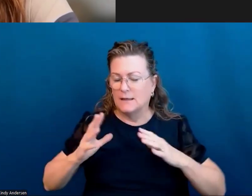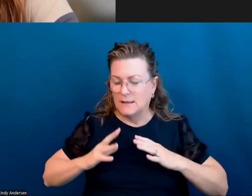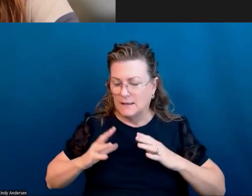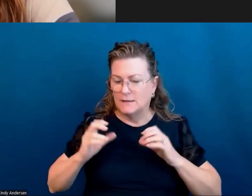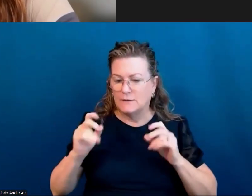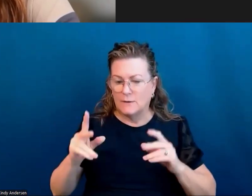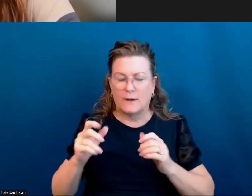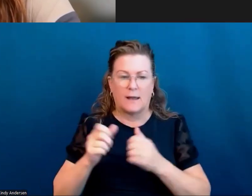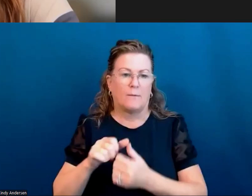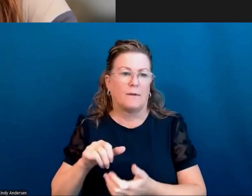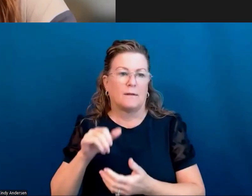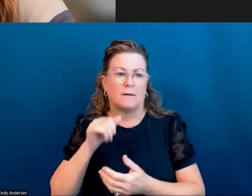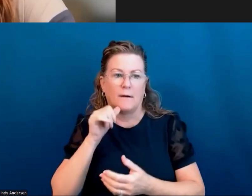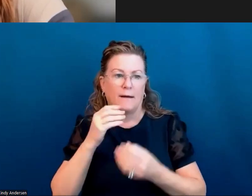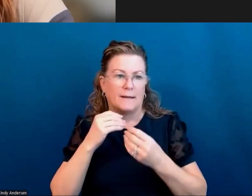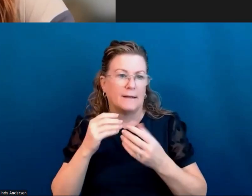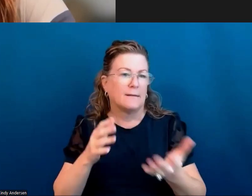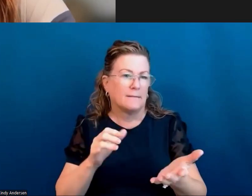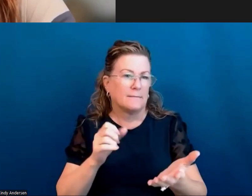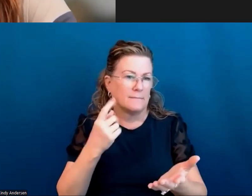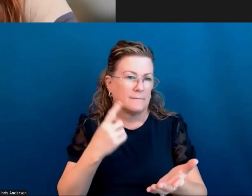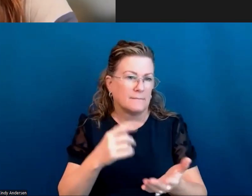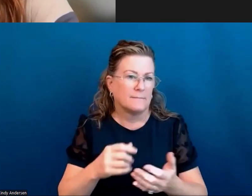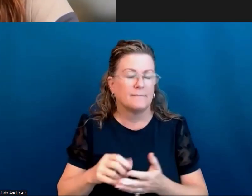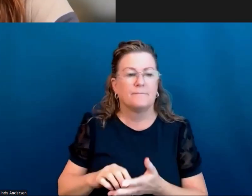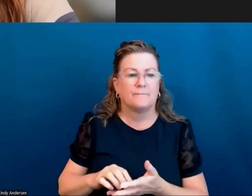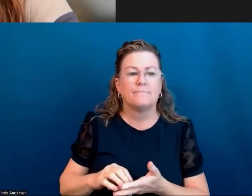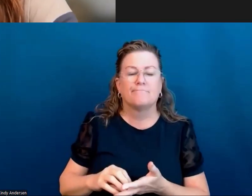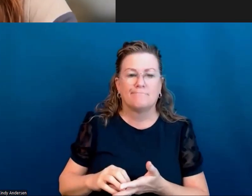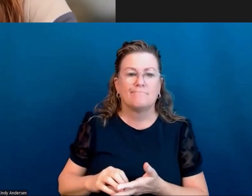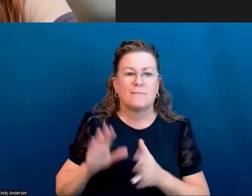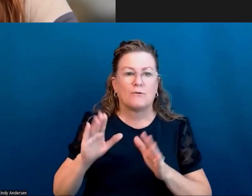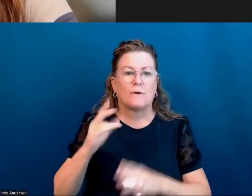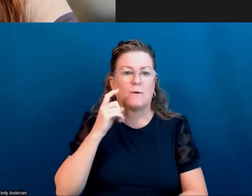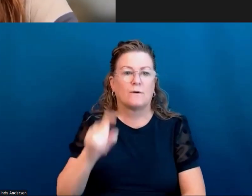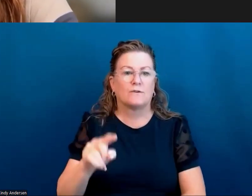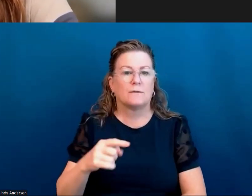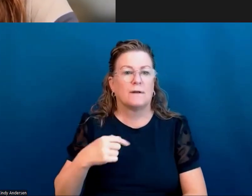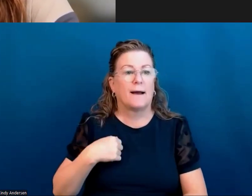it, if that makes sense, yeah, Erin Forward: no, that's a great question. I think, for the